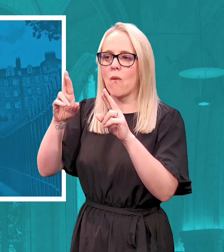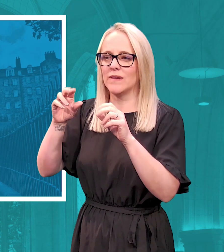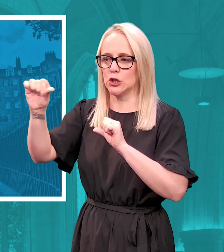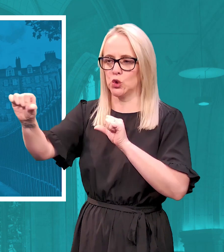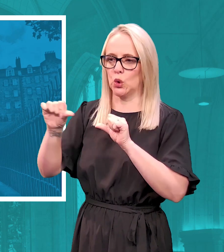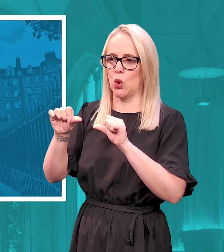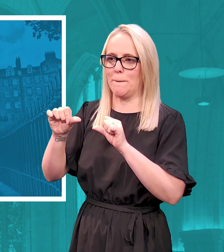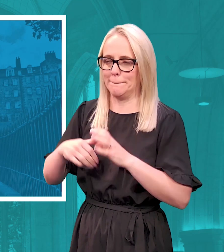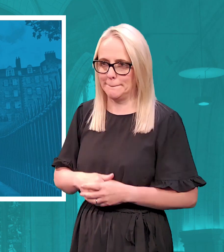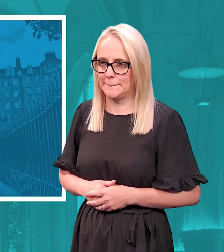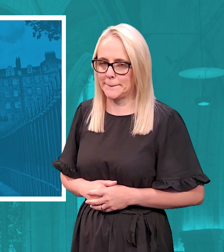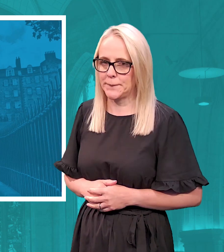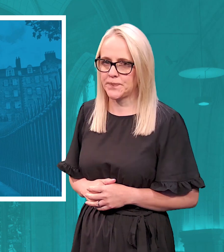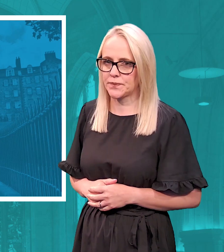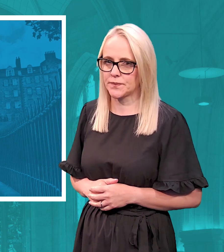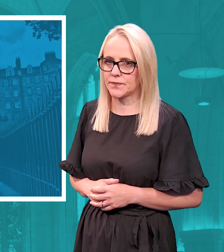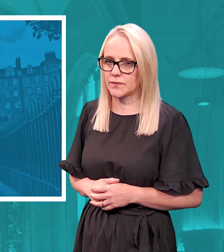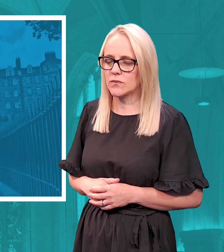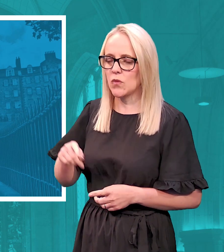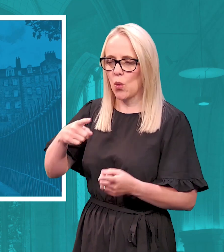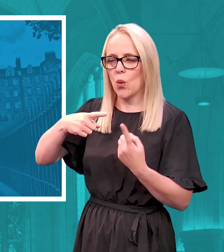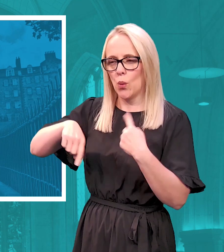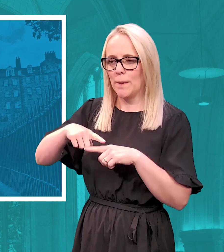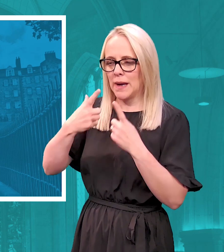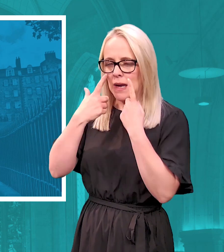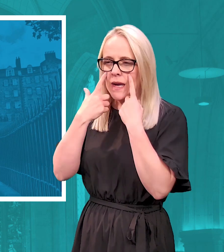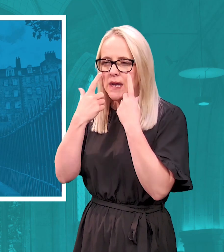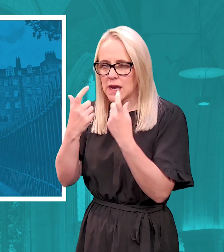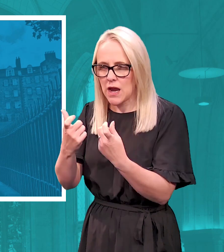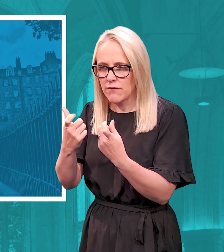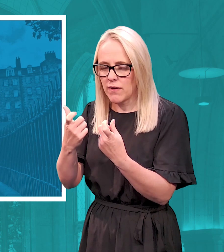So we're being very careful to ensure minimum expenditure.